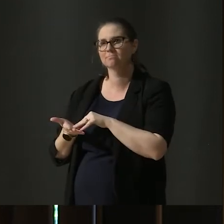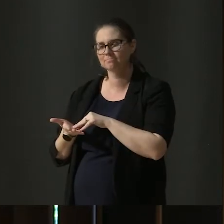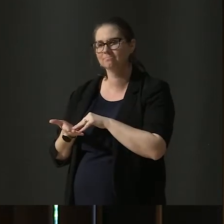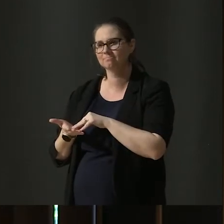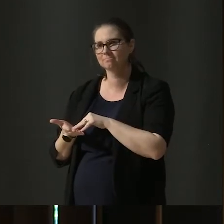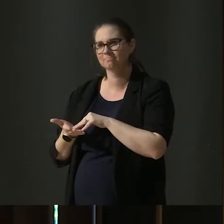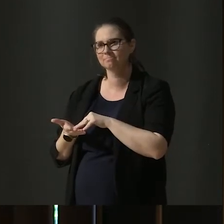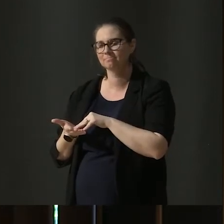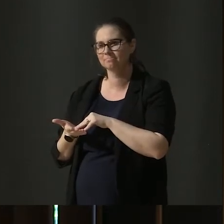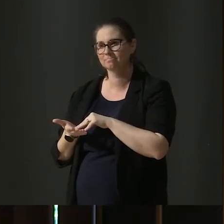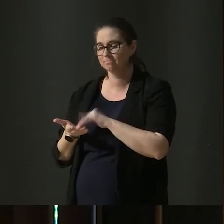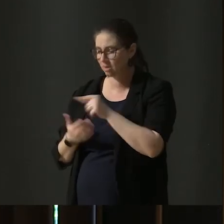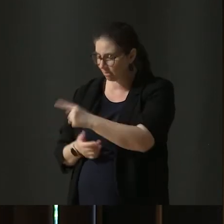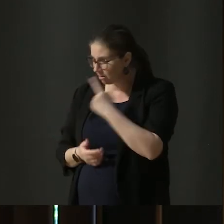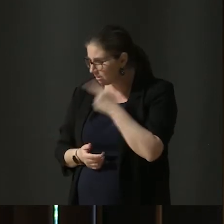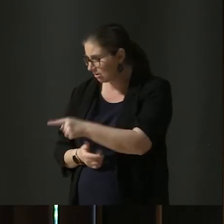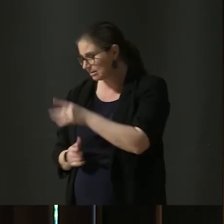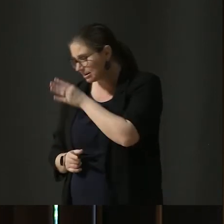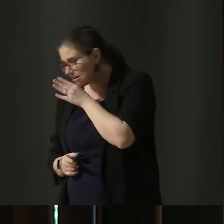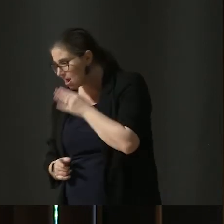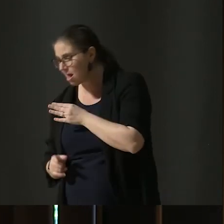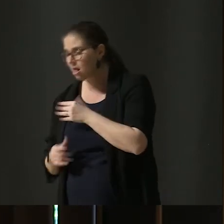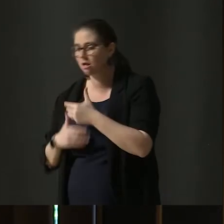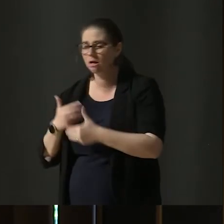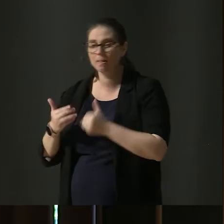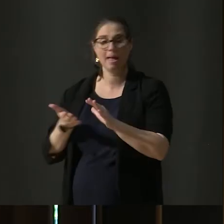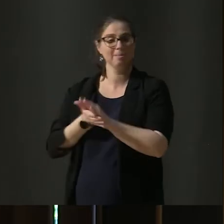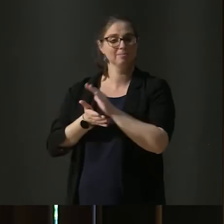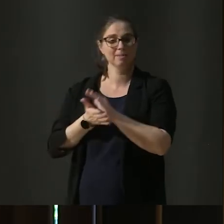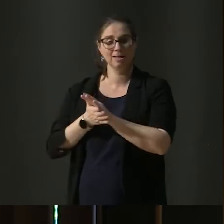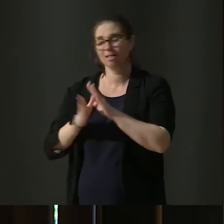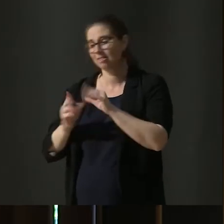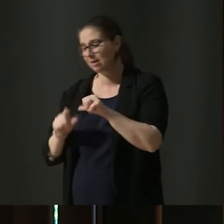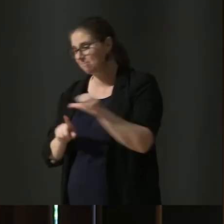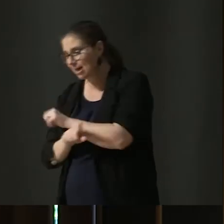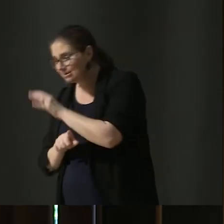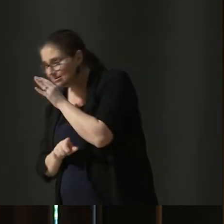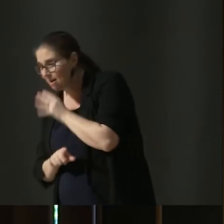You might find you feel sad and then happier and then sad again. That's okay.